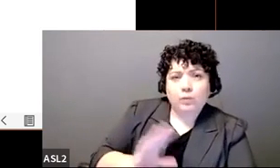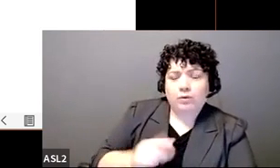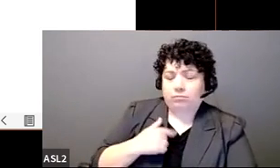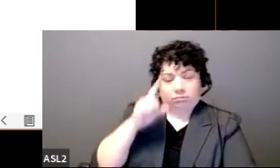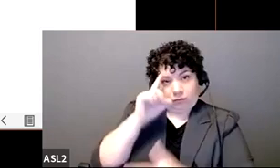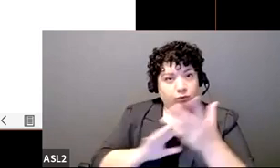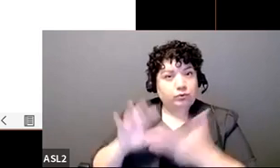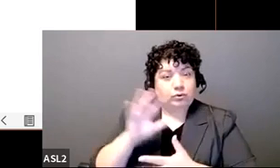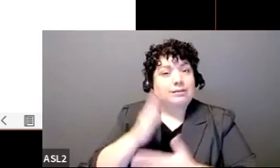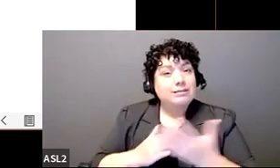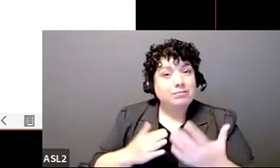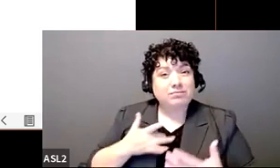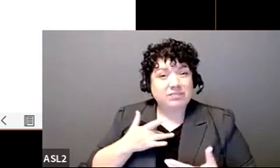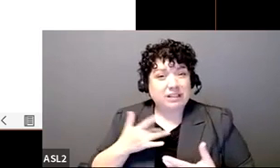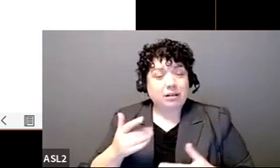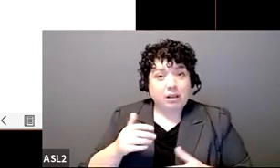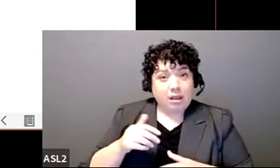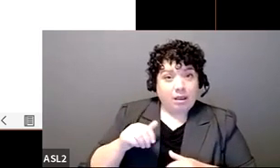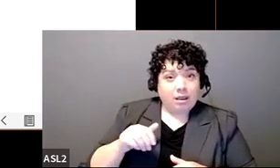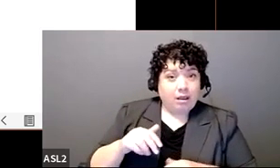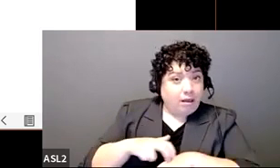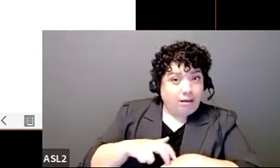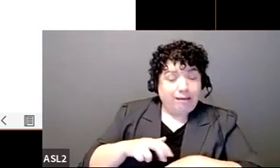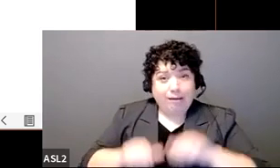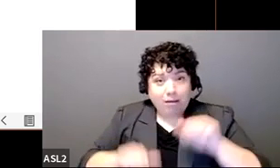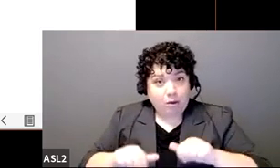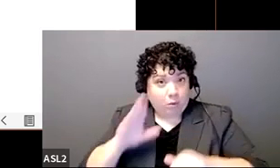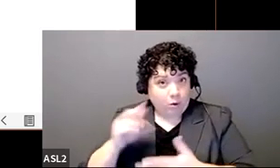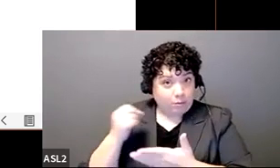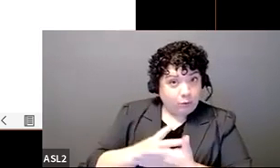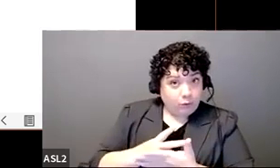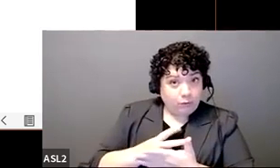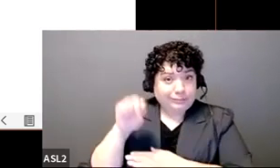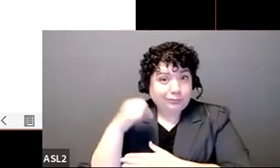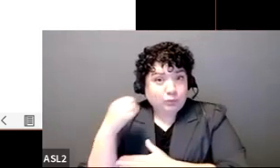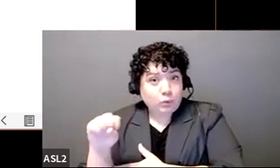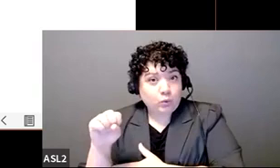about whether they'd be approved or not which impacted very heavily their financial stability